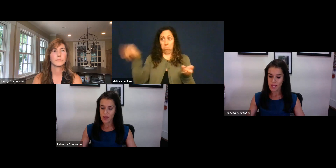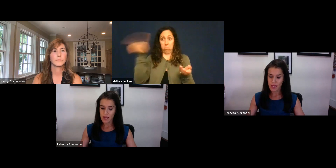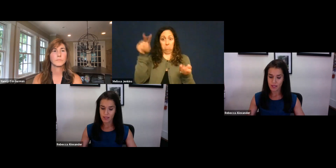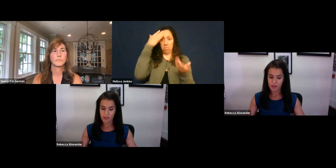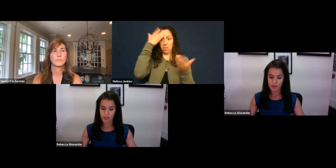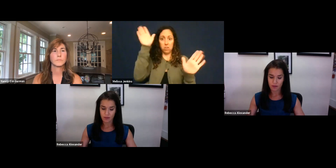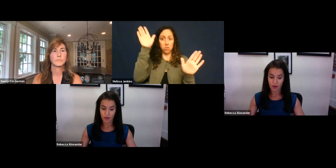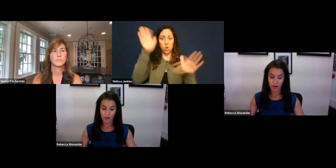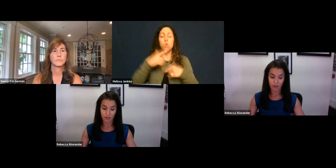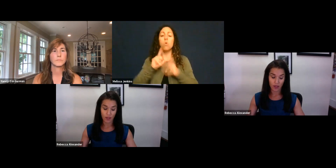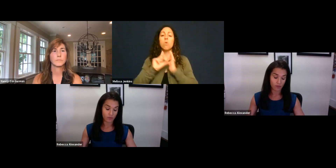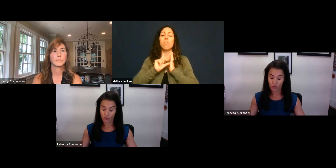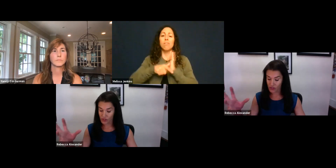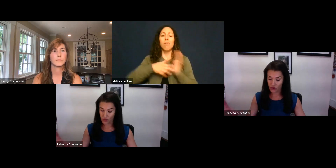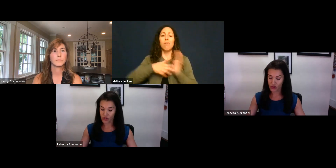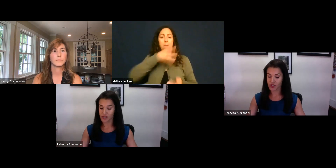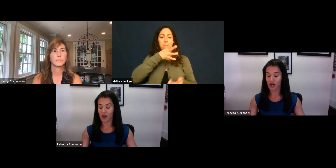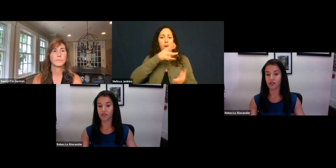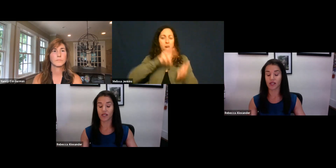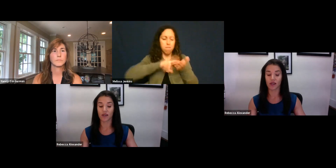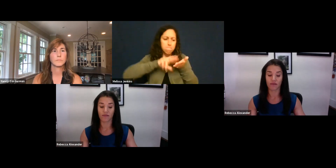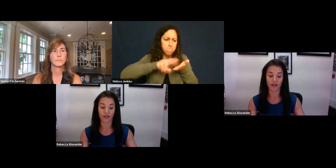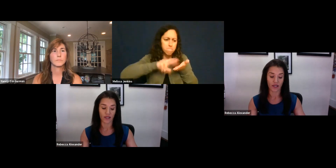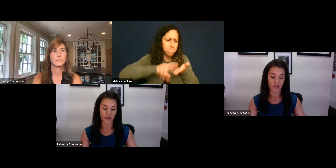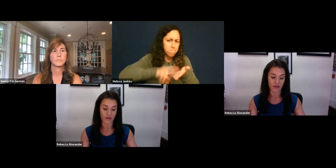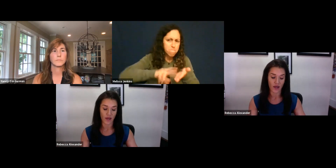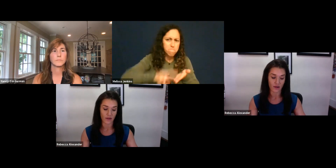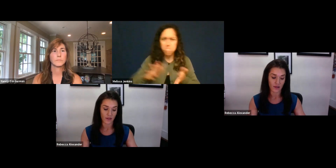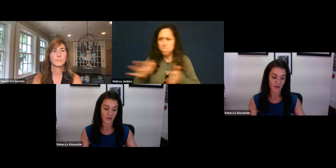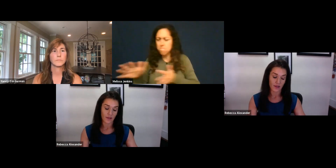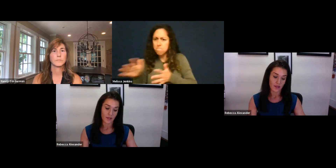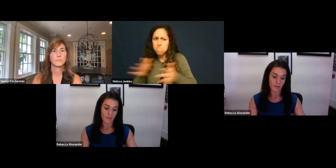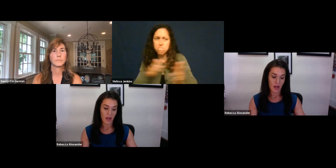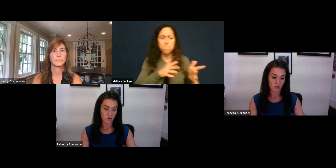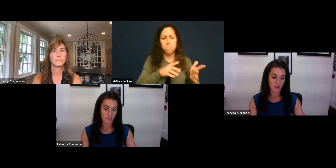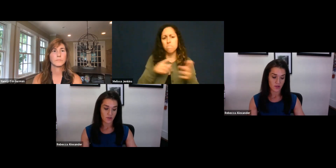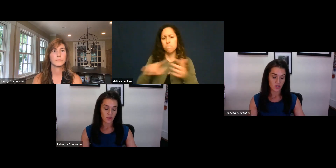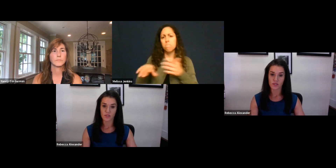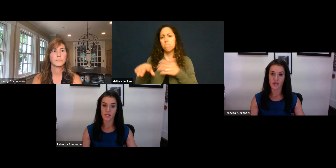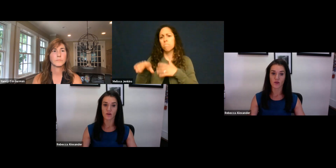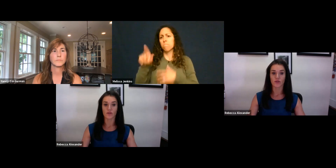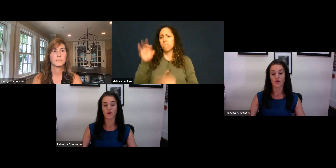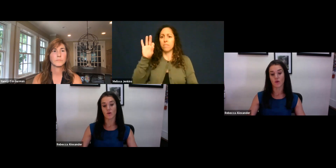and researchers in Helsinki, Finland that about 10 years later or so they